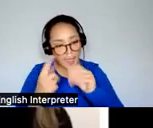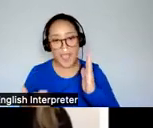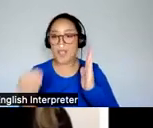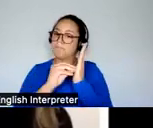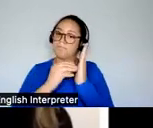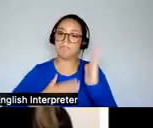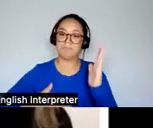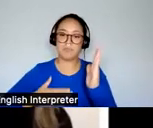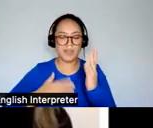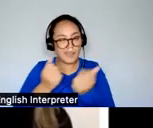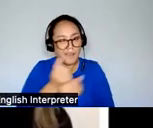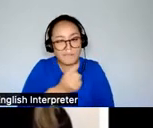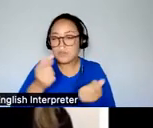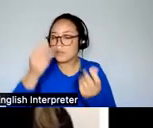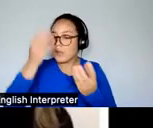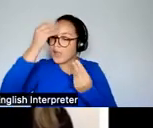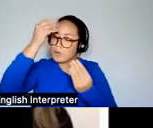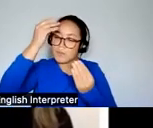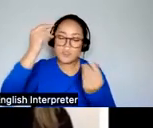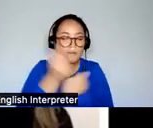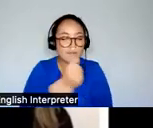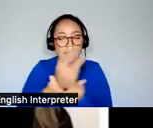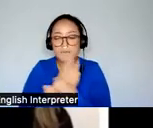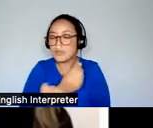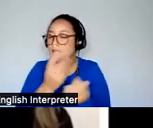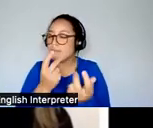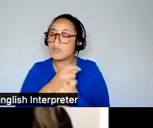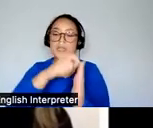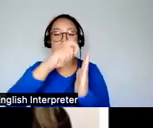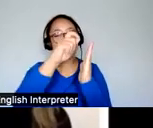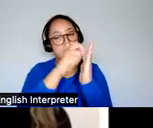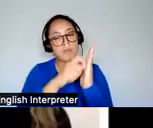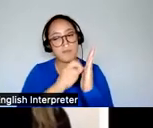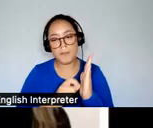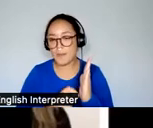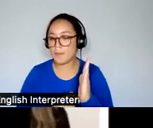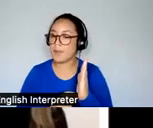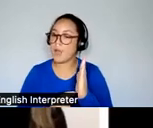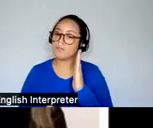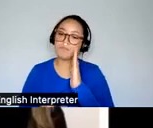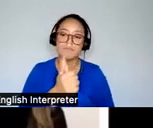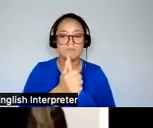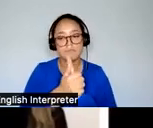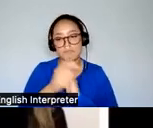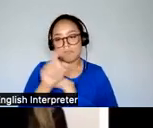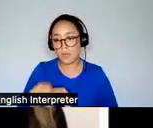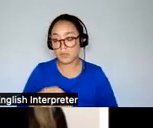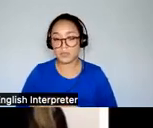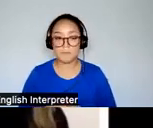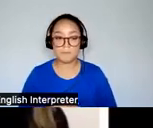Okay, and this is going through some of the components that you may be including in your